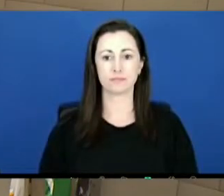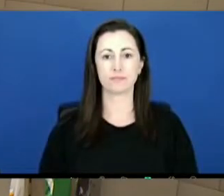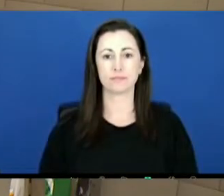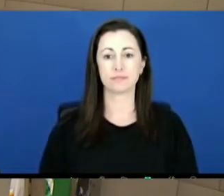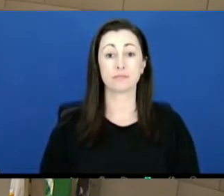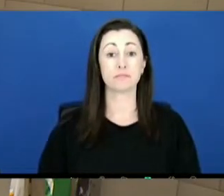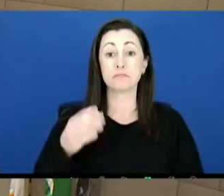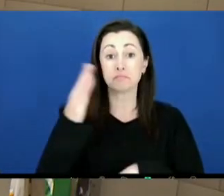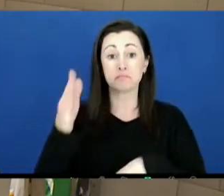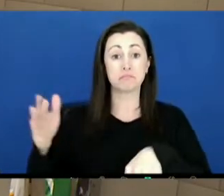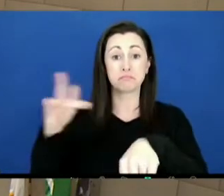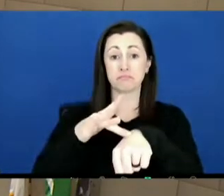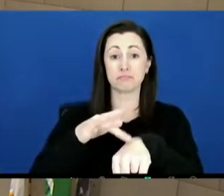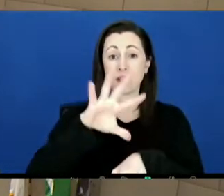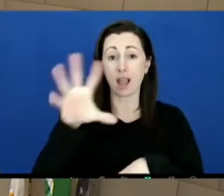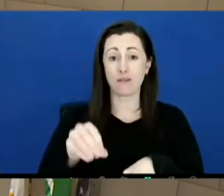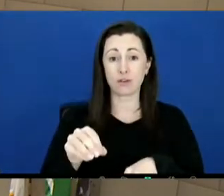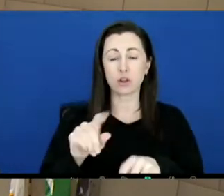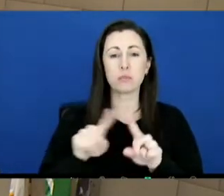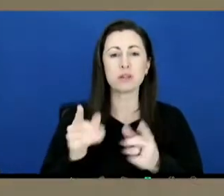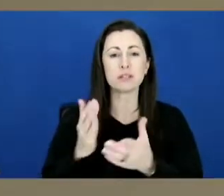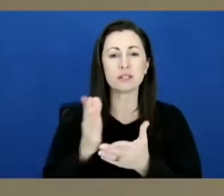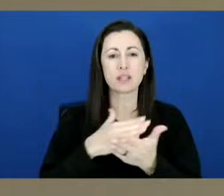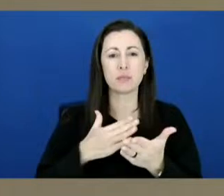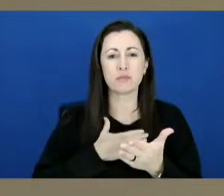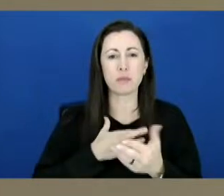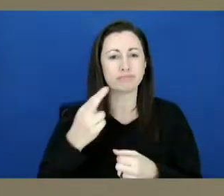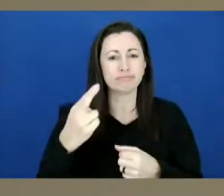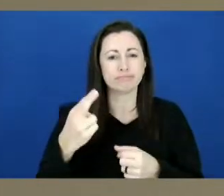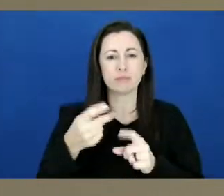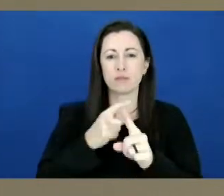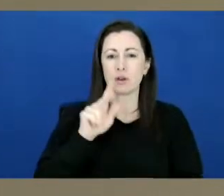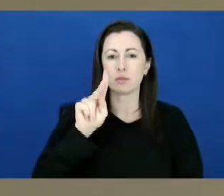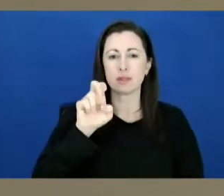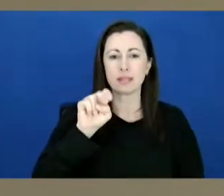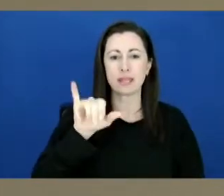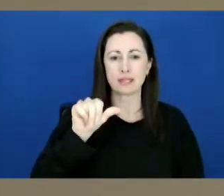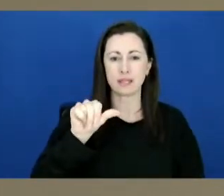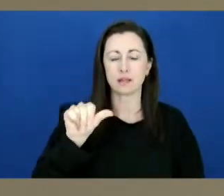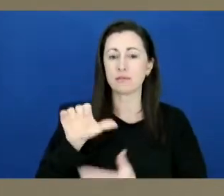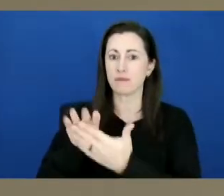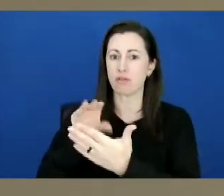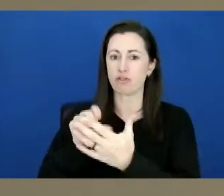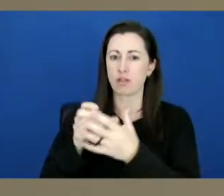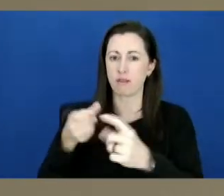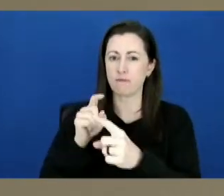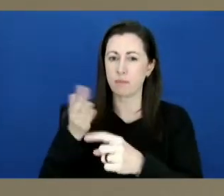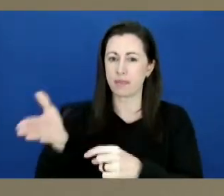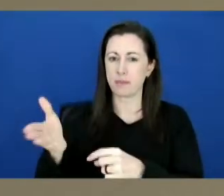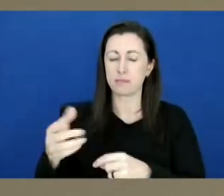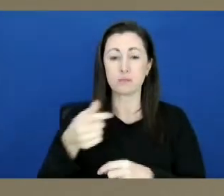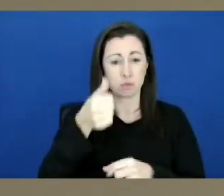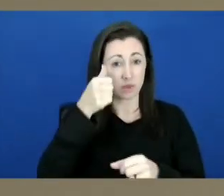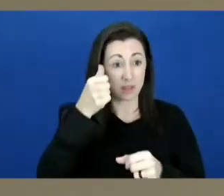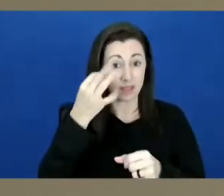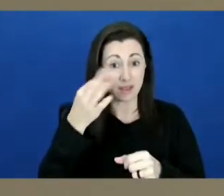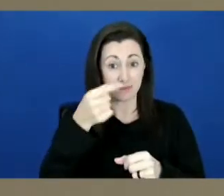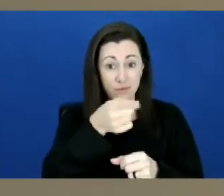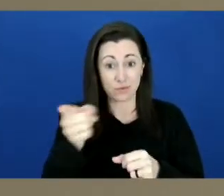COMMISSIONER POWELL. I HAVE NEVER BEEN TO AFRICA, BUT SOME OF MY BEST FRIENDS ARE FROM KENYA.